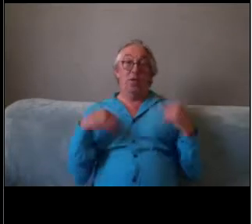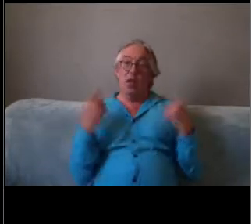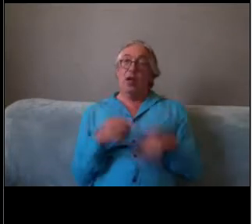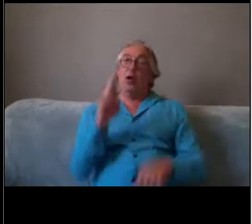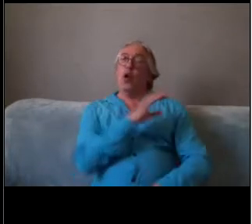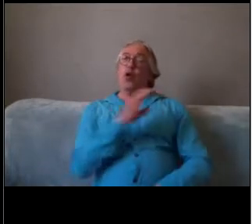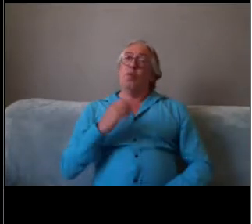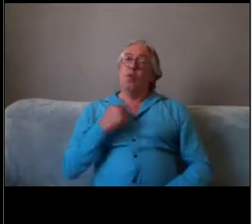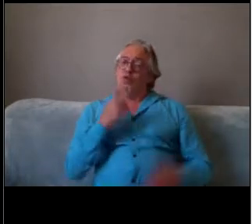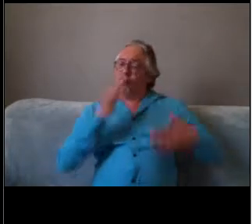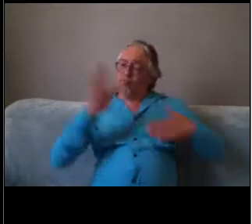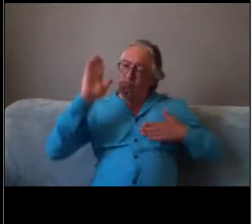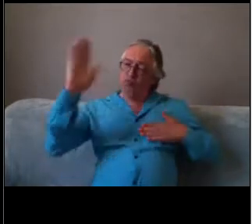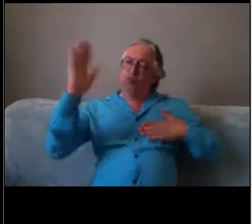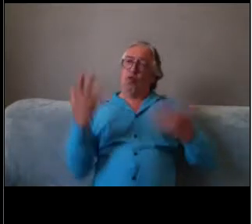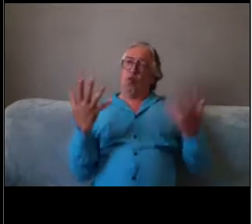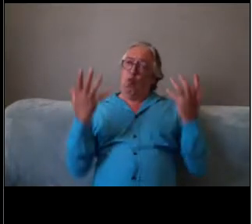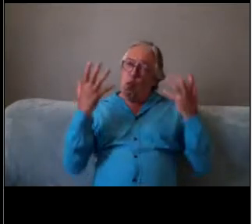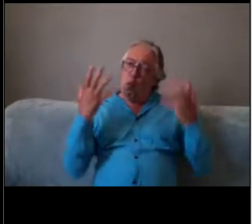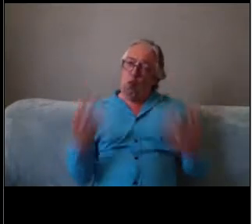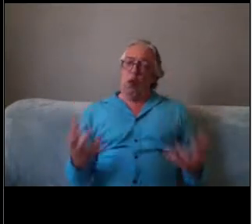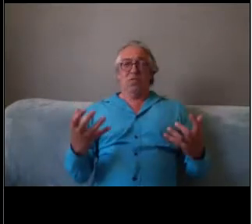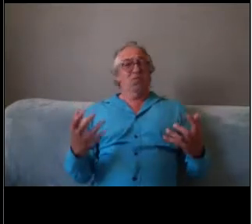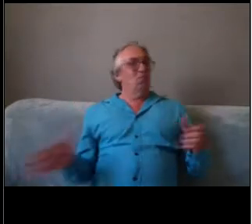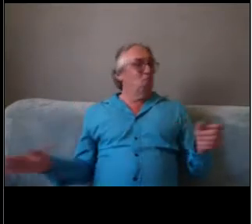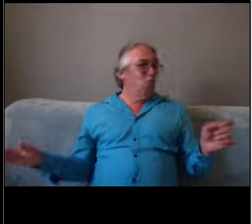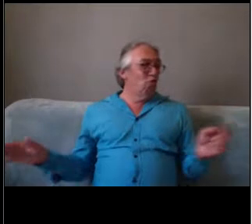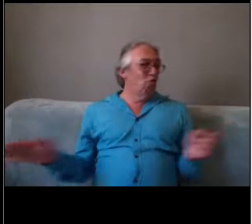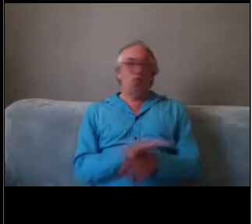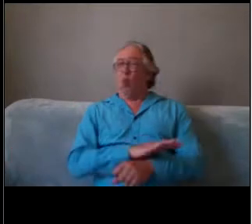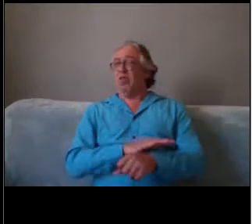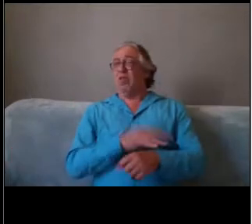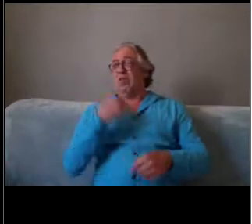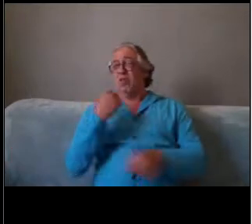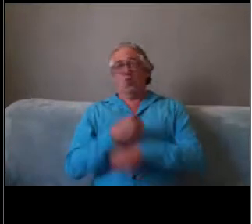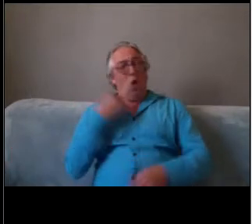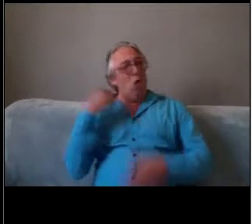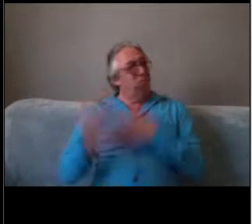Indeed, everyone should go back later